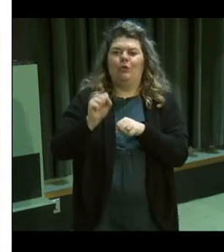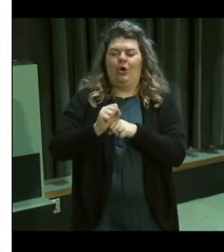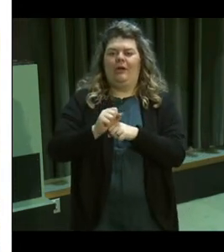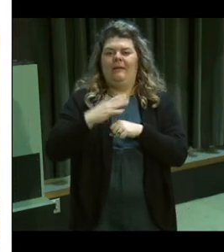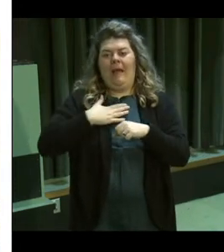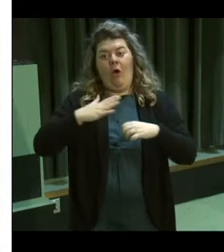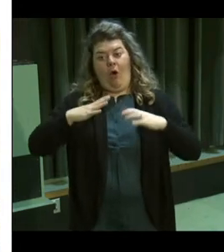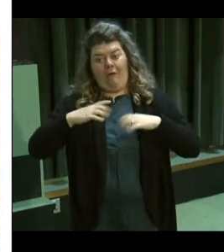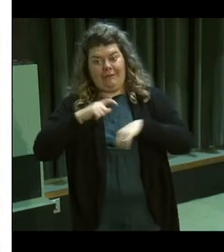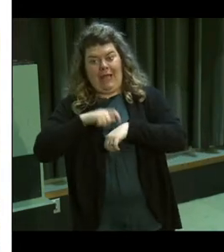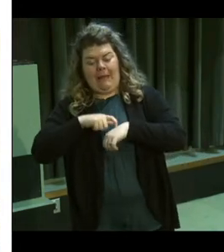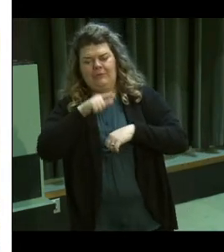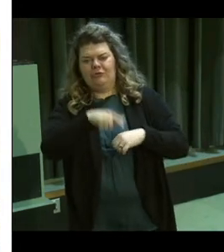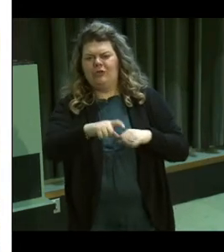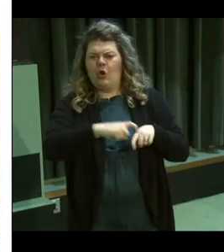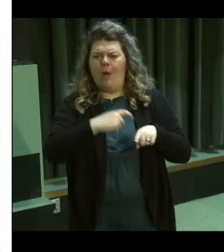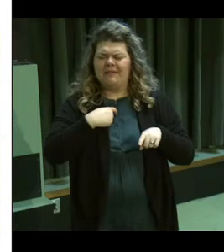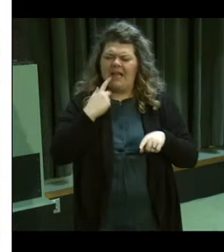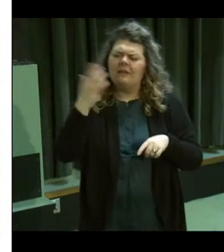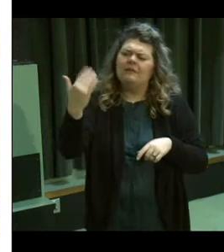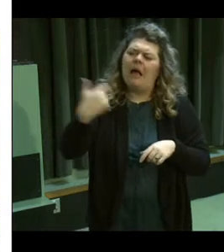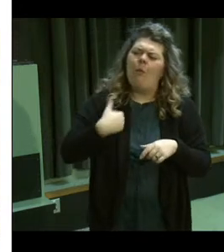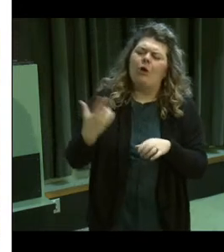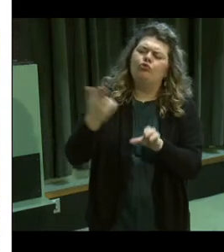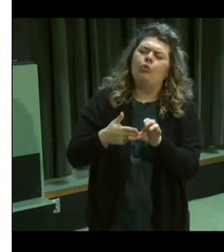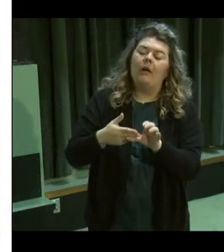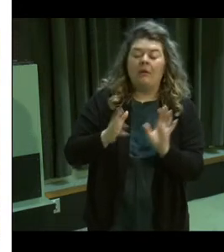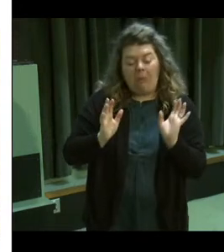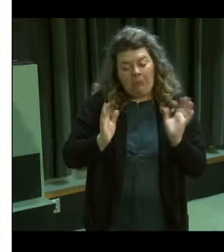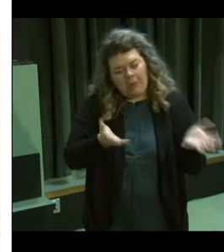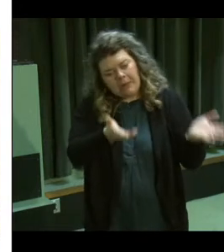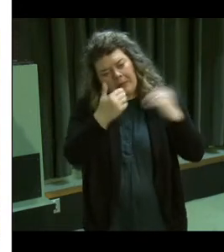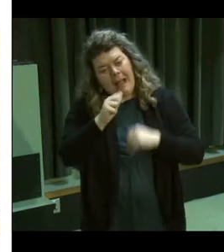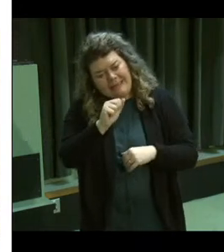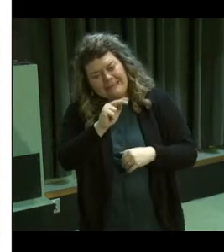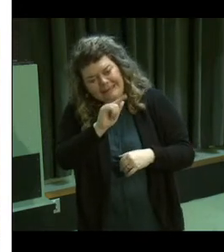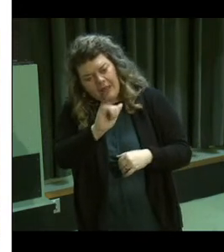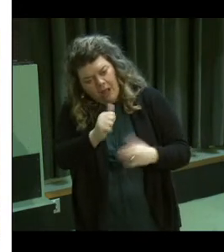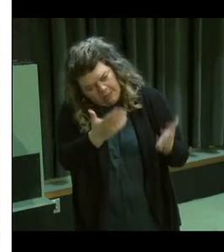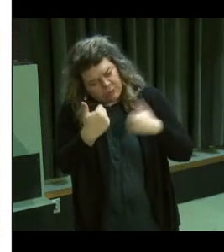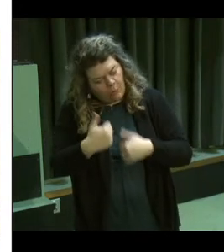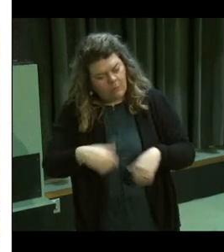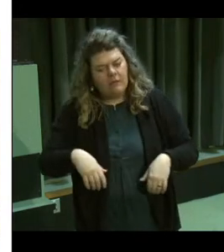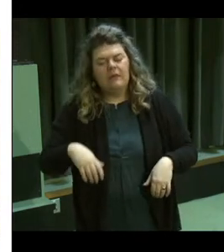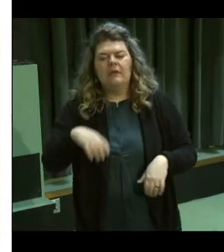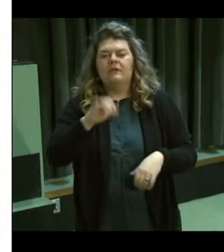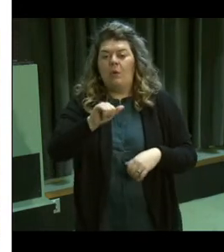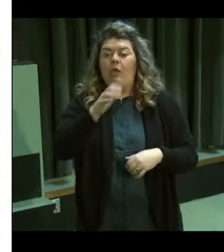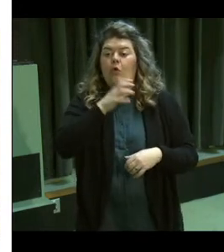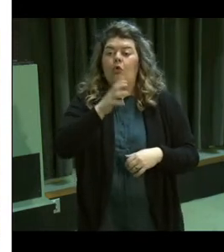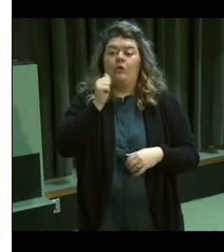you know, and do this sort of work on my off time. And she